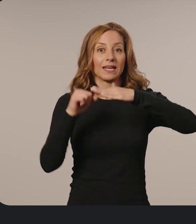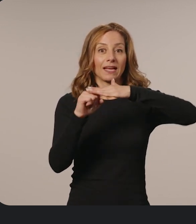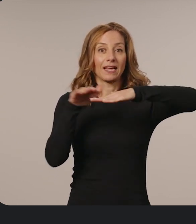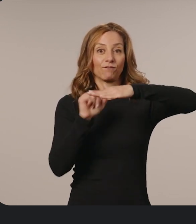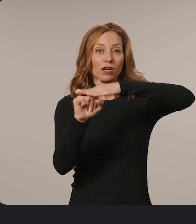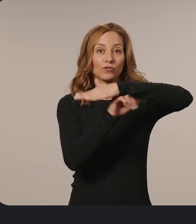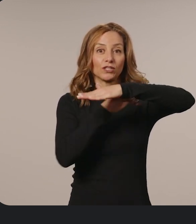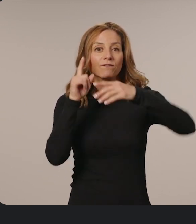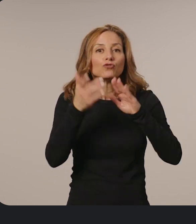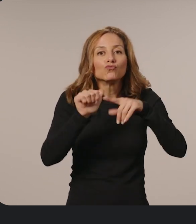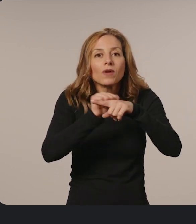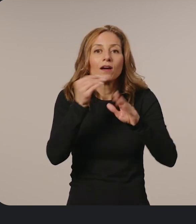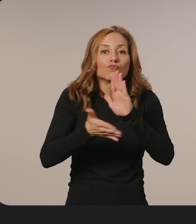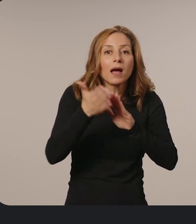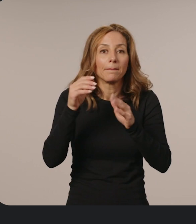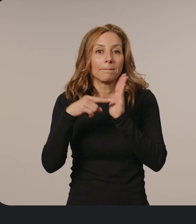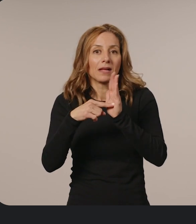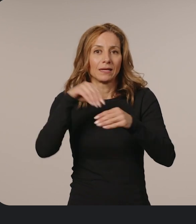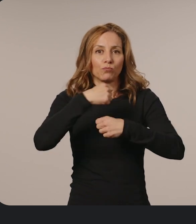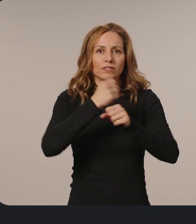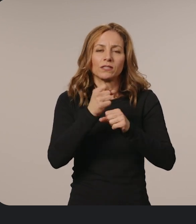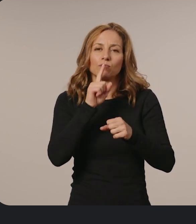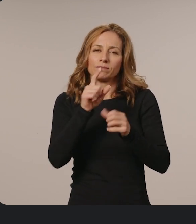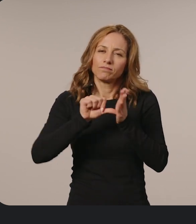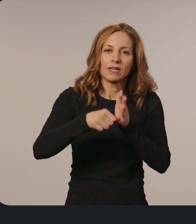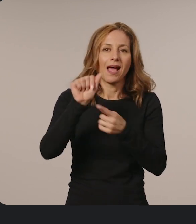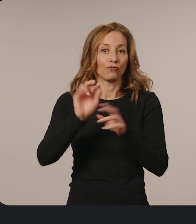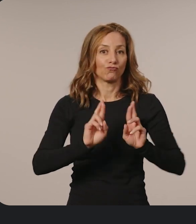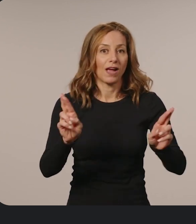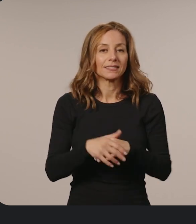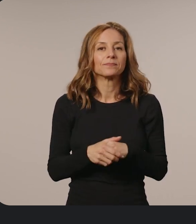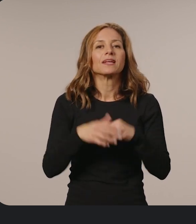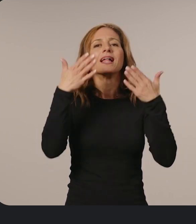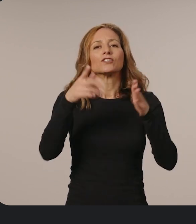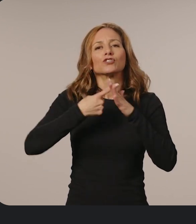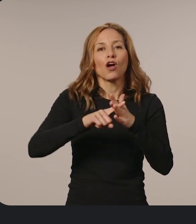models in production underpins AI readiness. Let's start with the excitement around large language models.